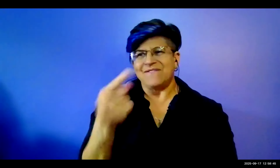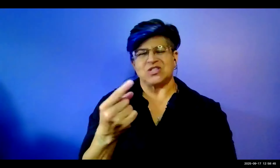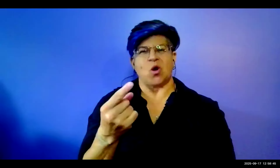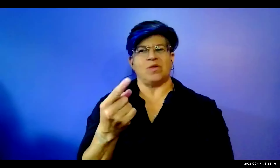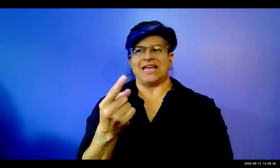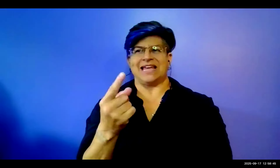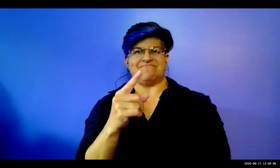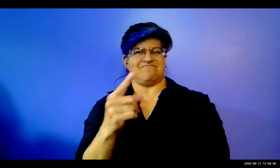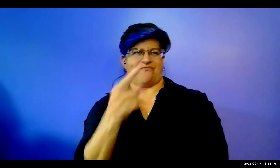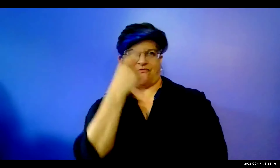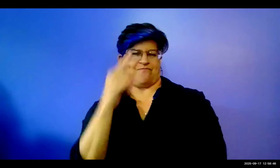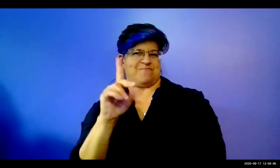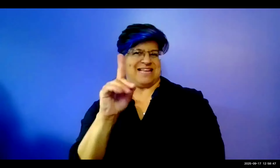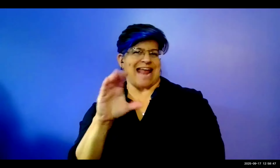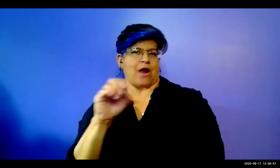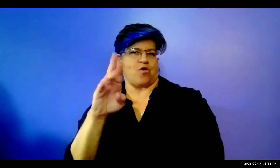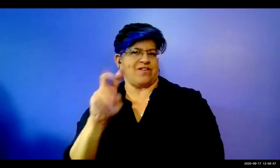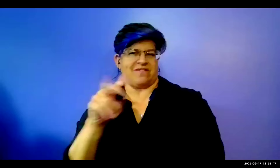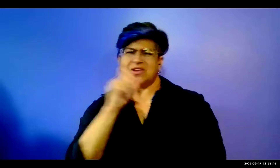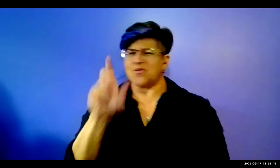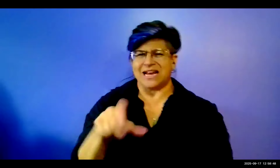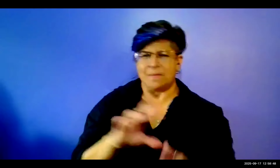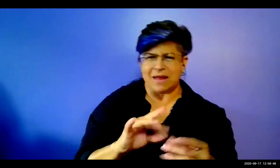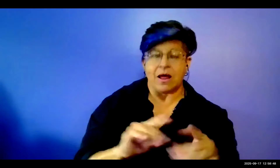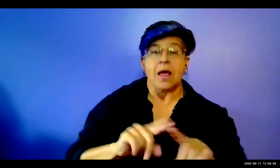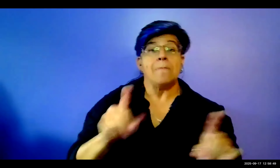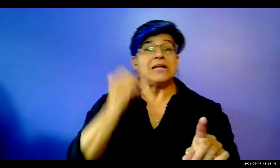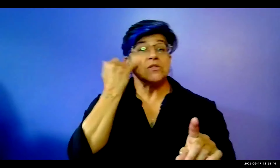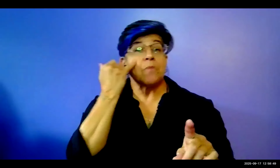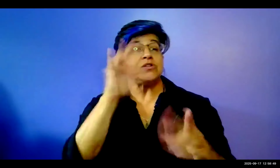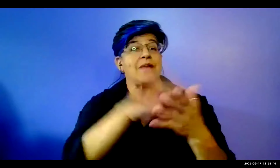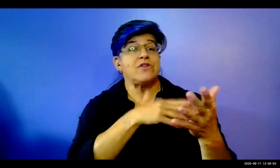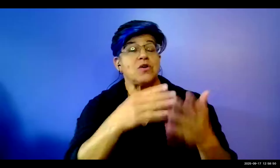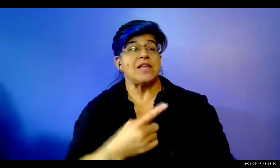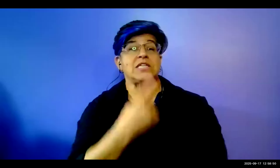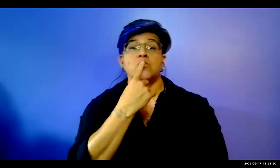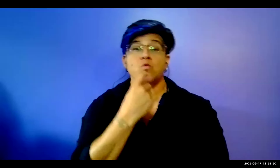Then you need not to, but suppose there is a chart that says red, low, green, high.